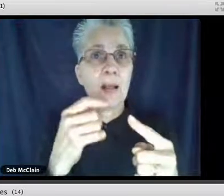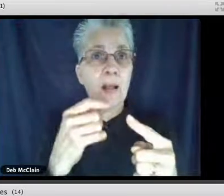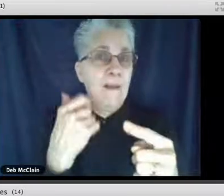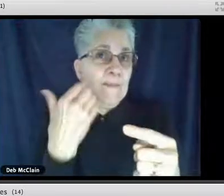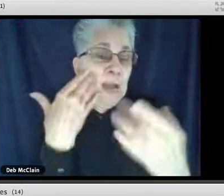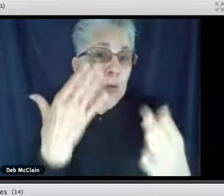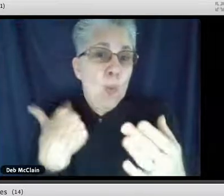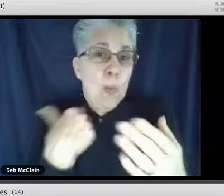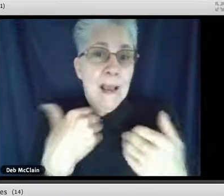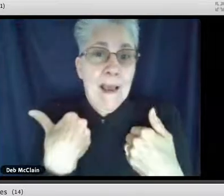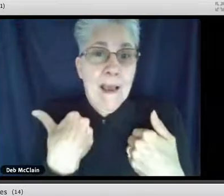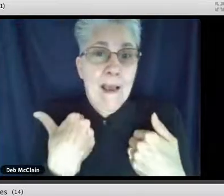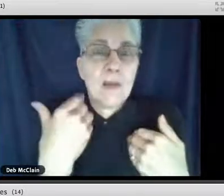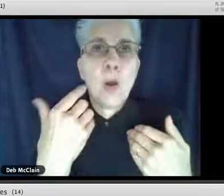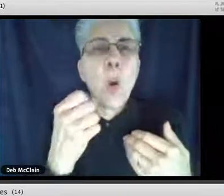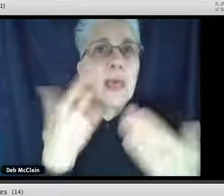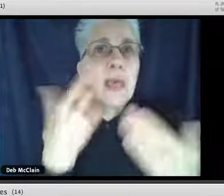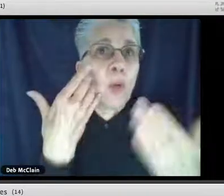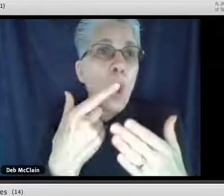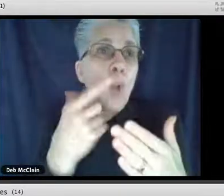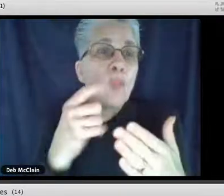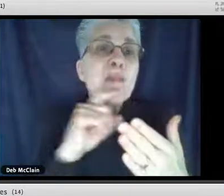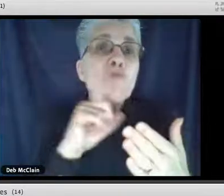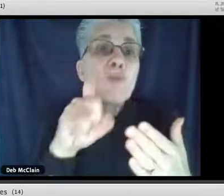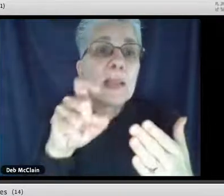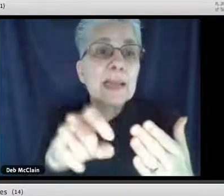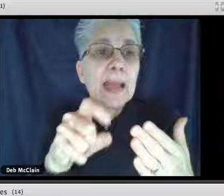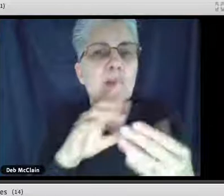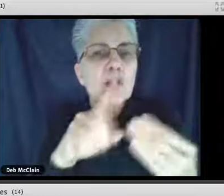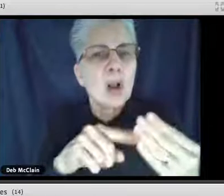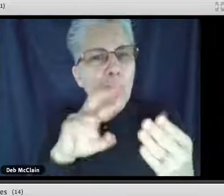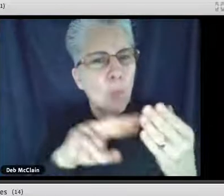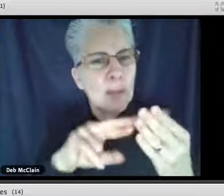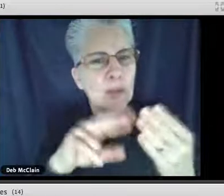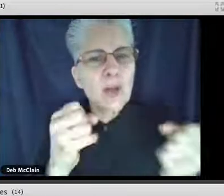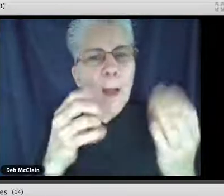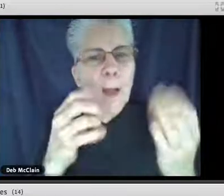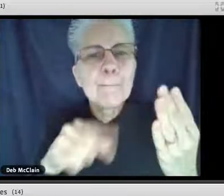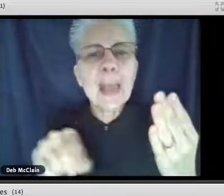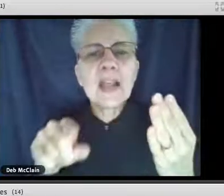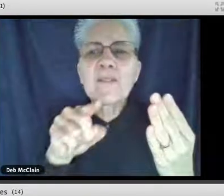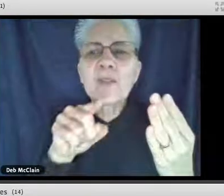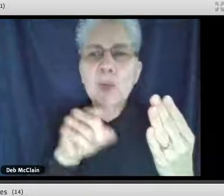They might not know they need it. Especially when we talk about resources, how many of you have, you know,